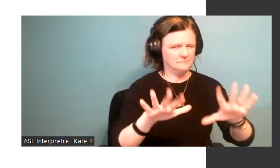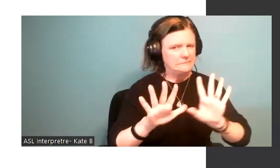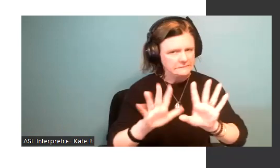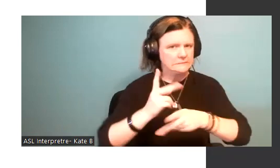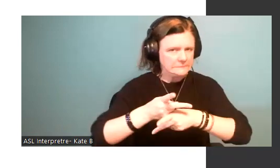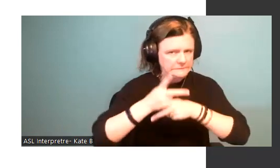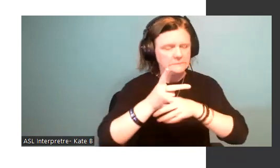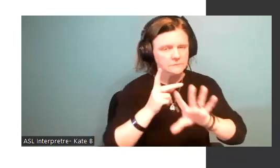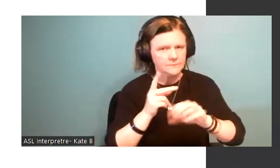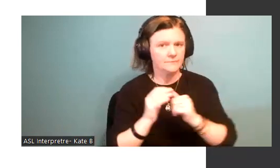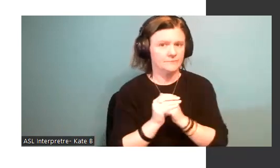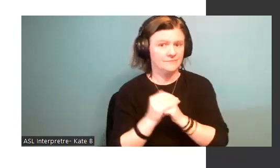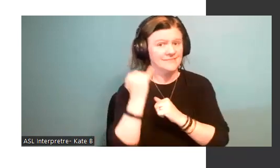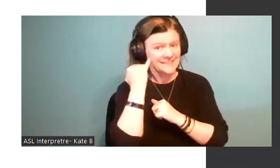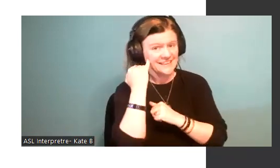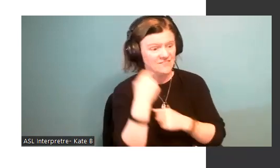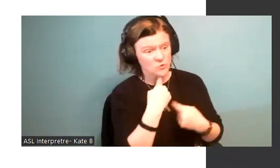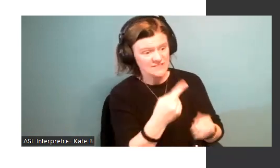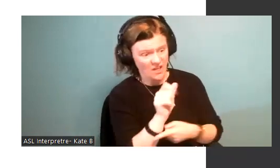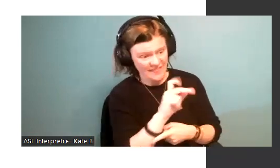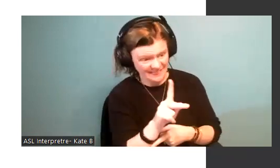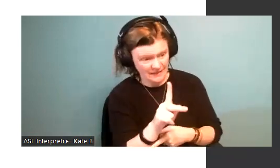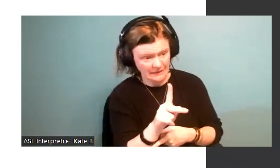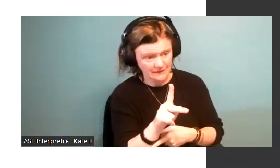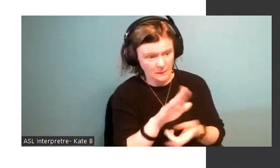used. For other elements, again, ARIA will almost